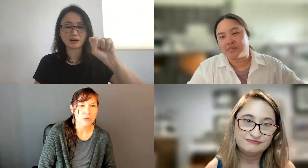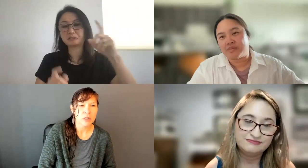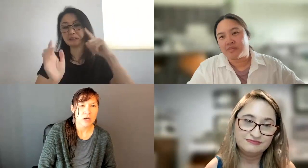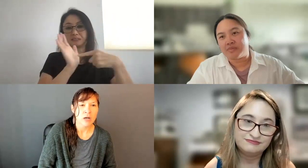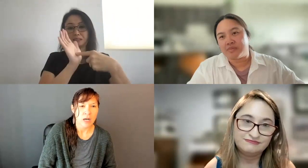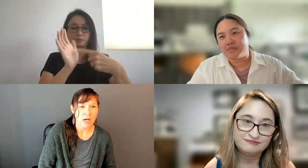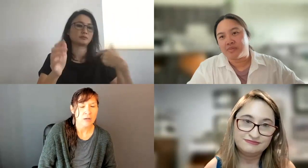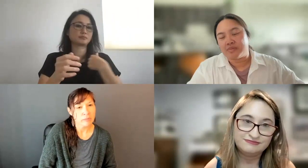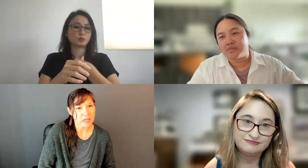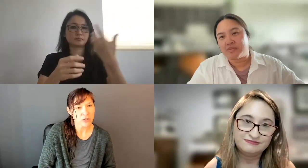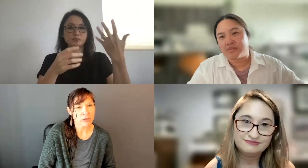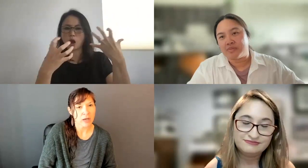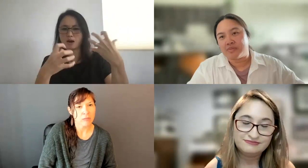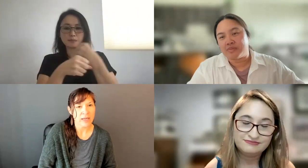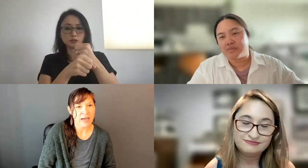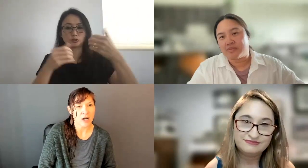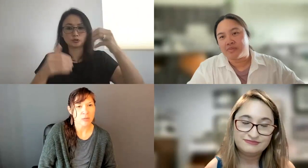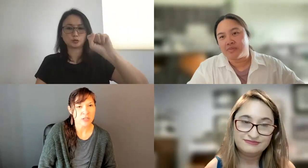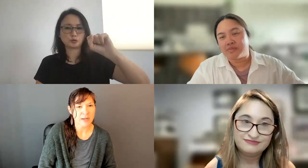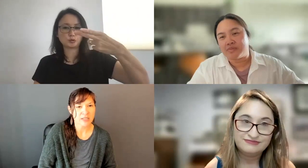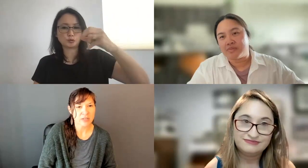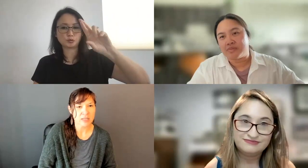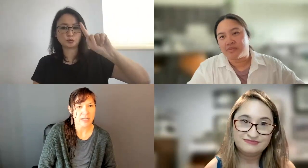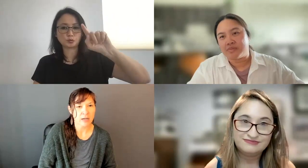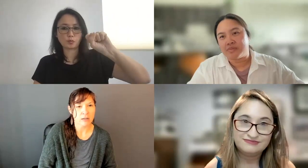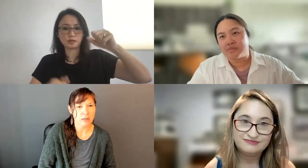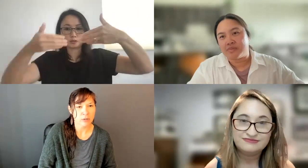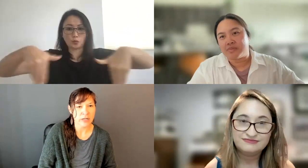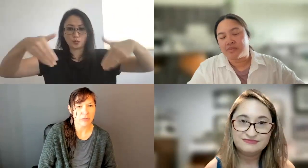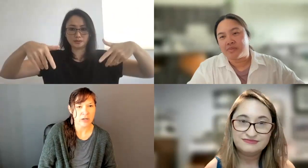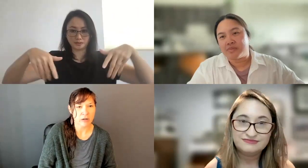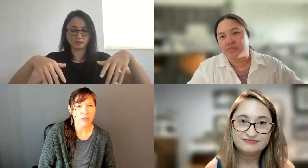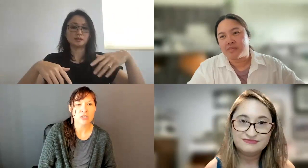our little thoughtful details as well. Like for example, if you think about a pair of shorts,